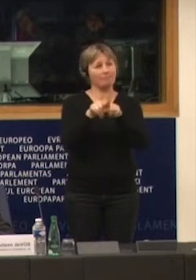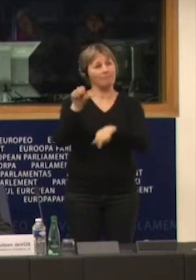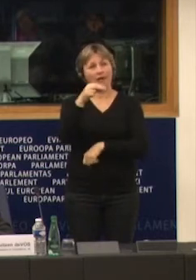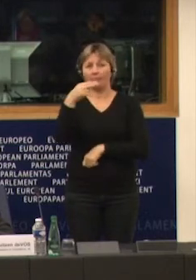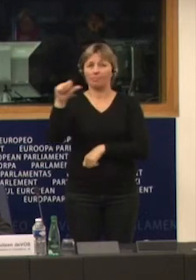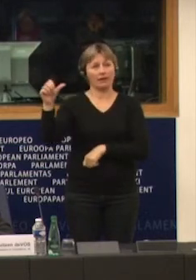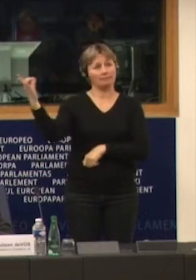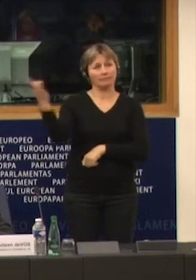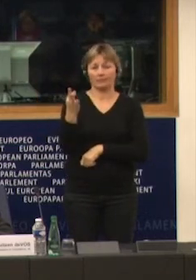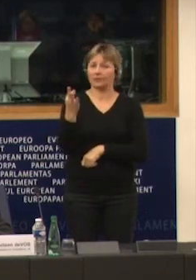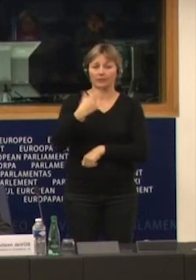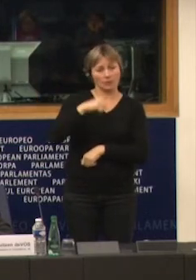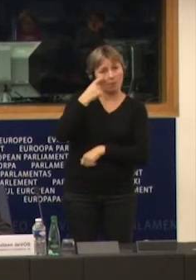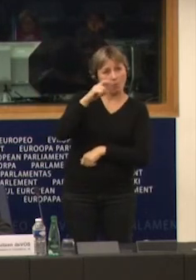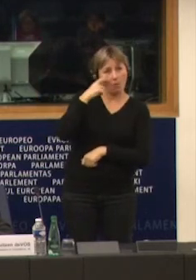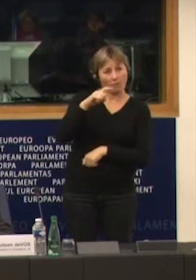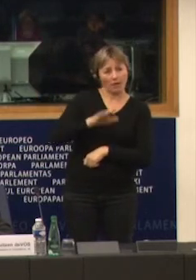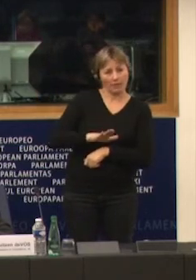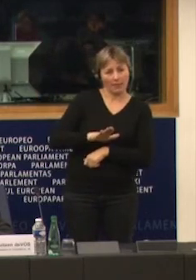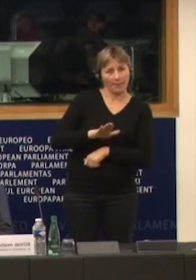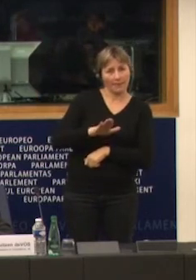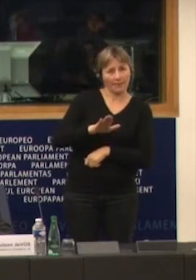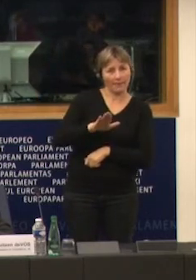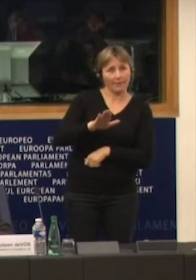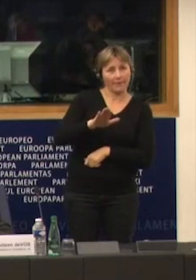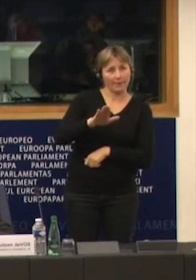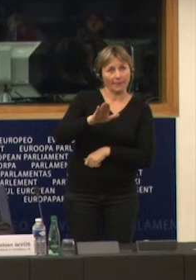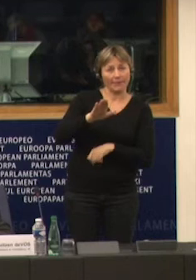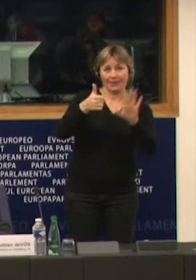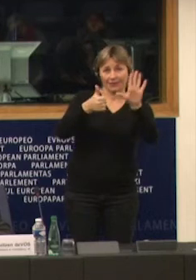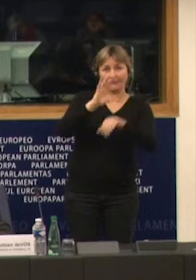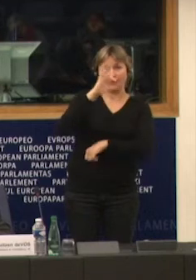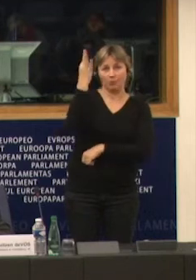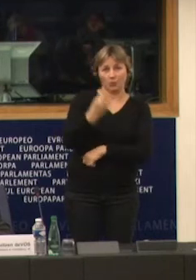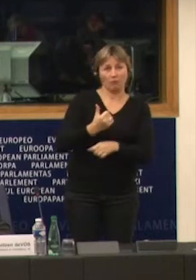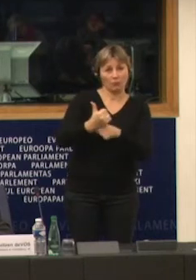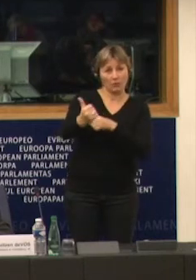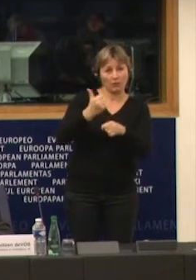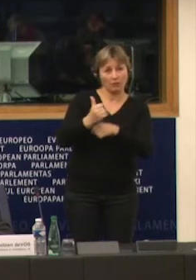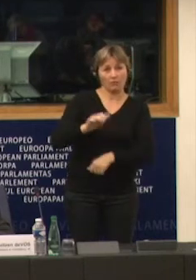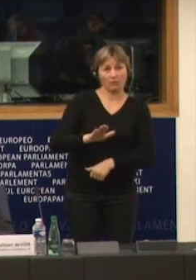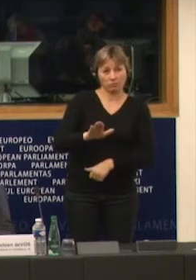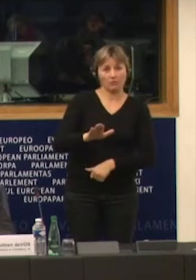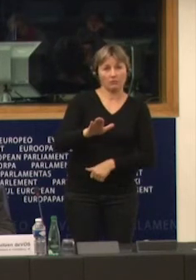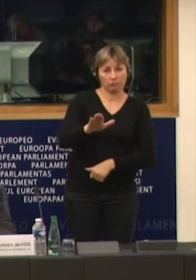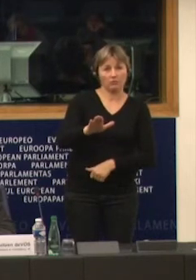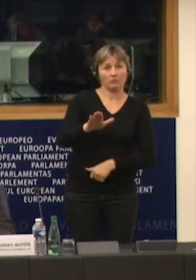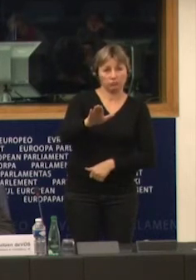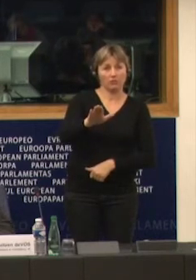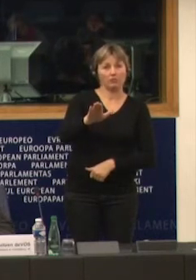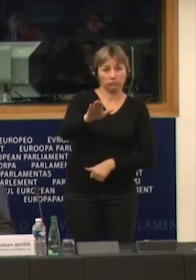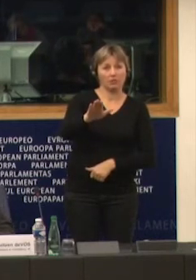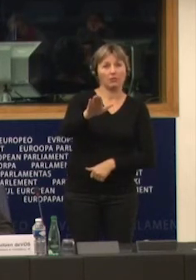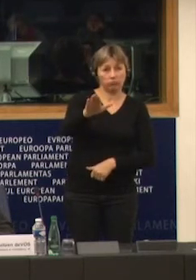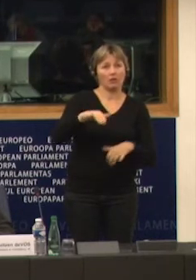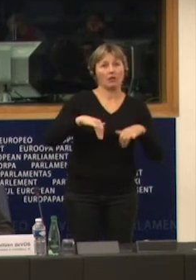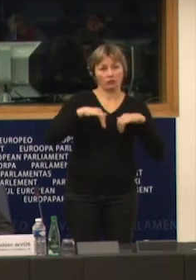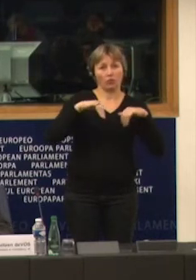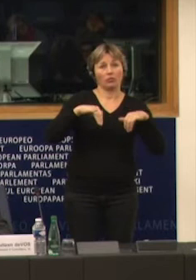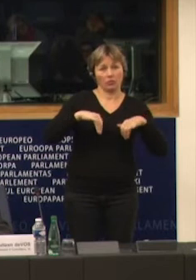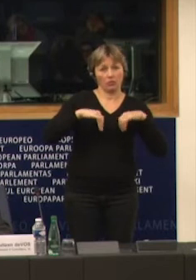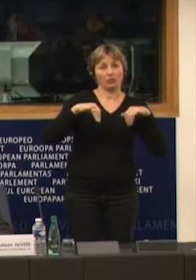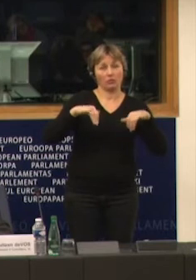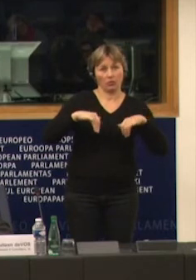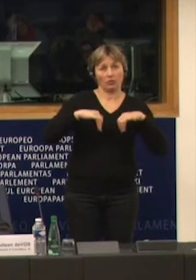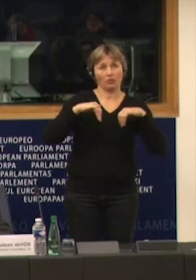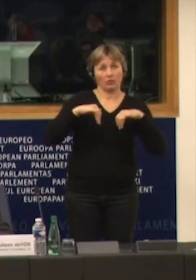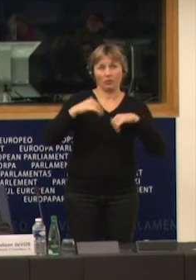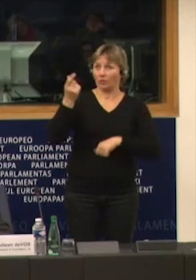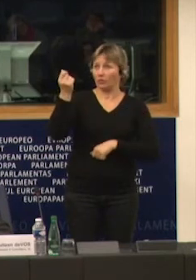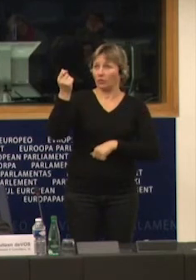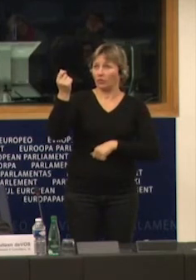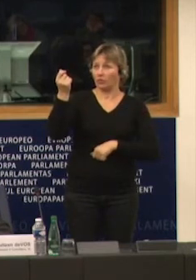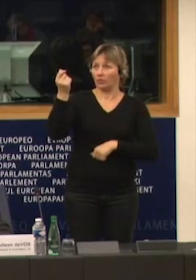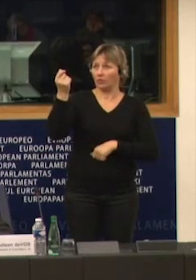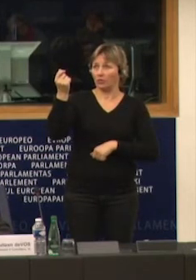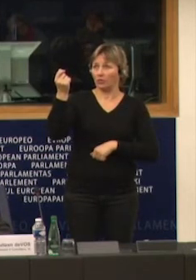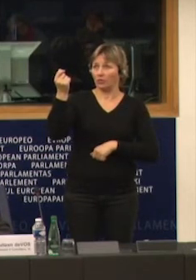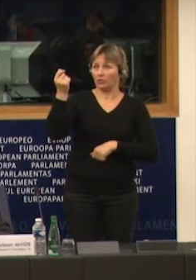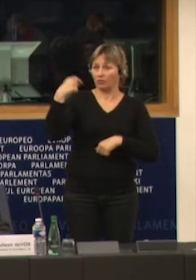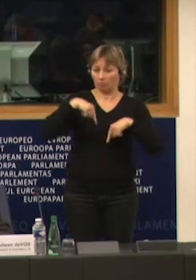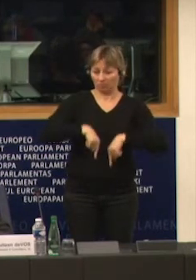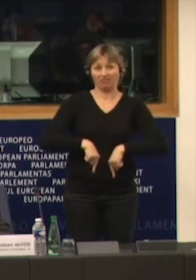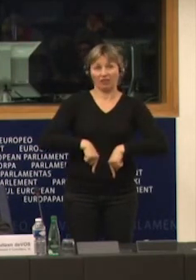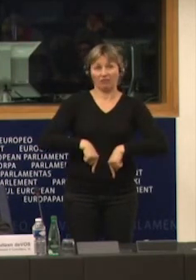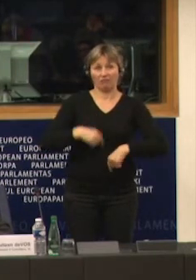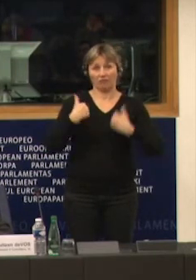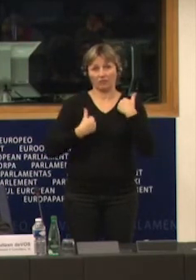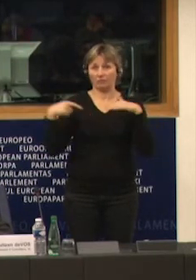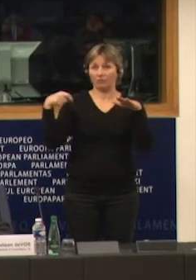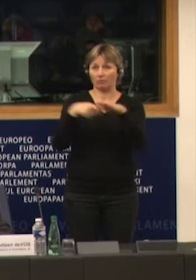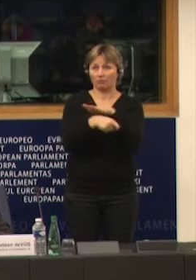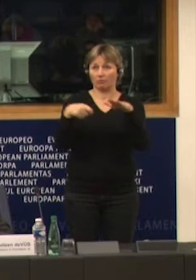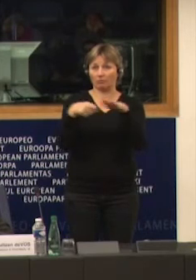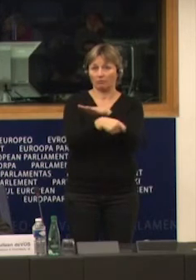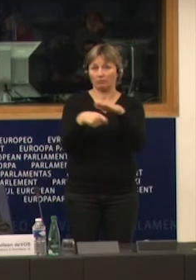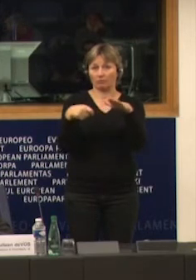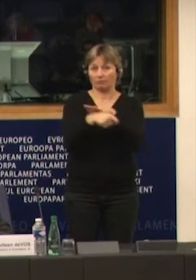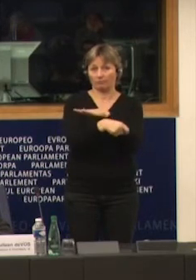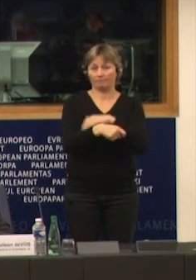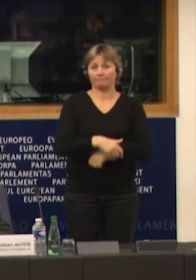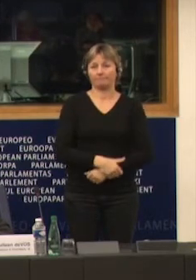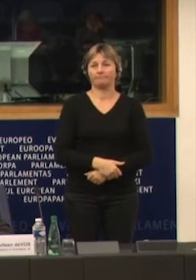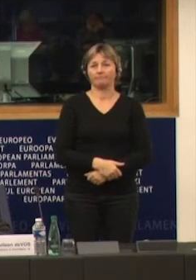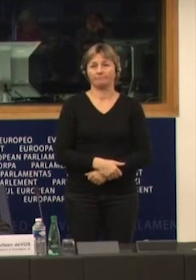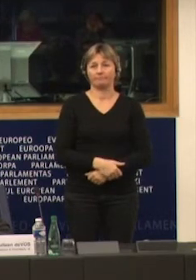more young people depending on disability benefits. And that grows. This year, on around 220.000 young people